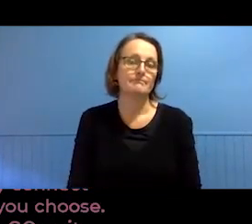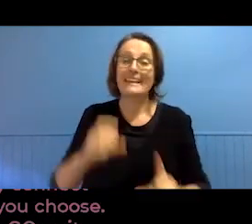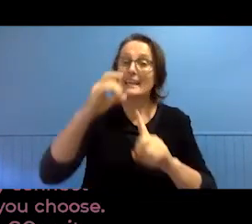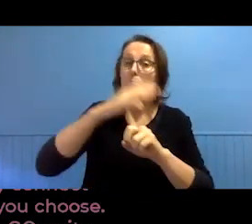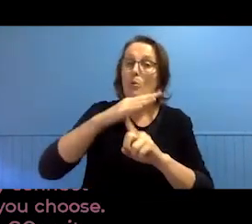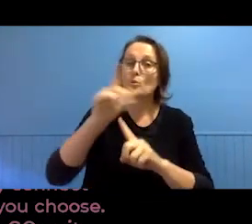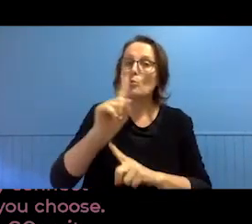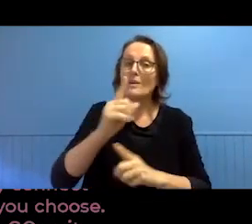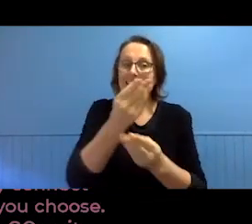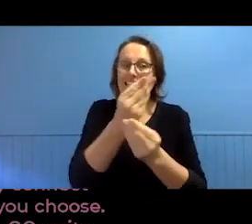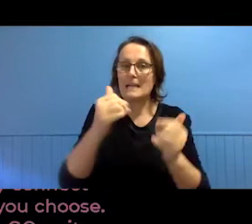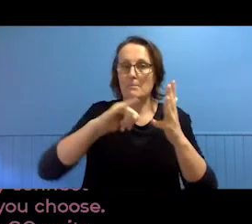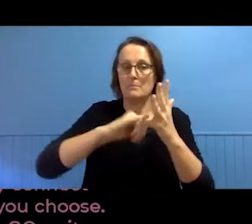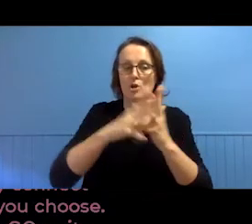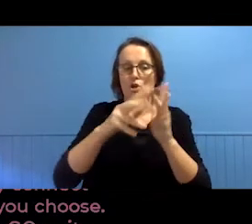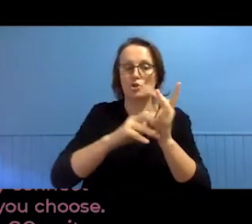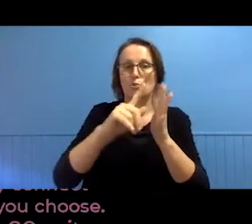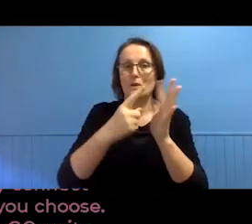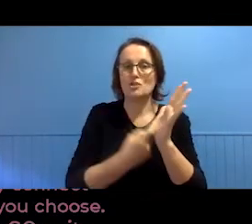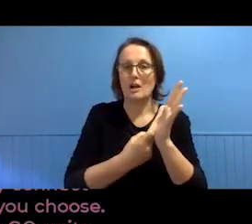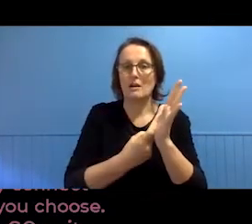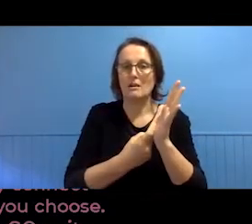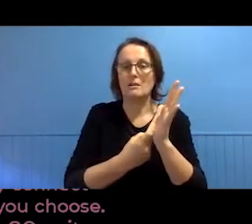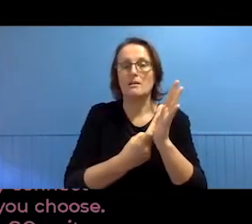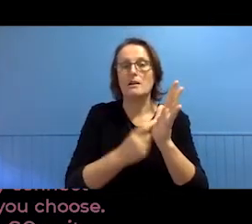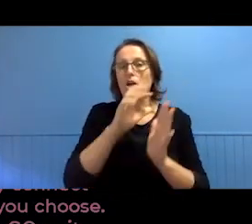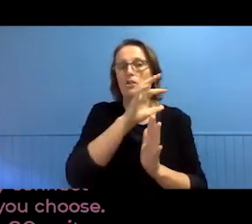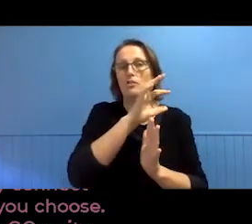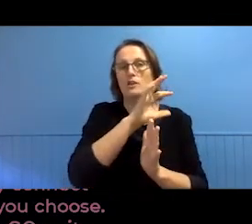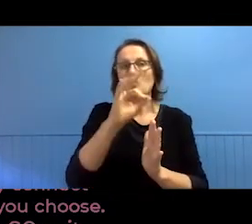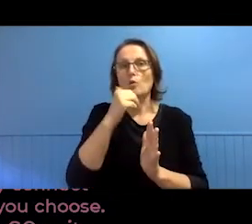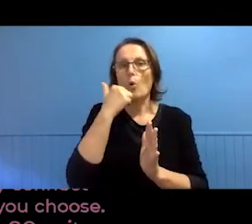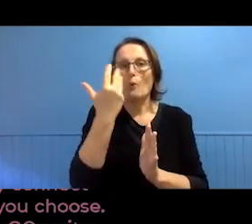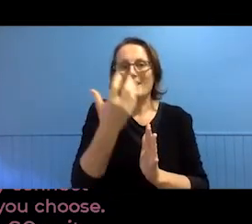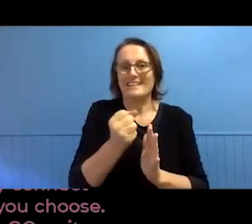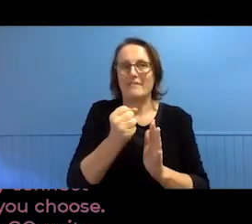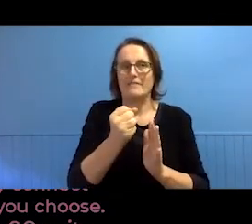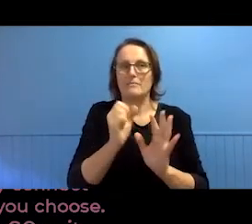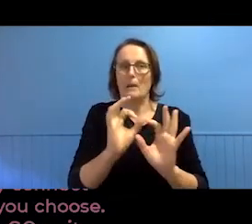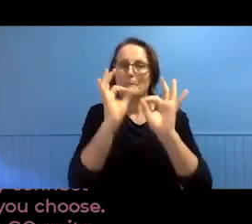the switchers don't actually carry a constant connection with your cameras and what that will mean is when you switch the connection, it